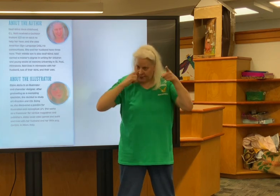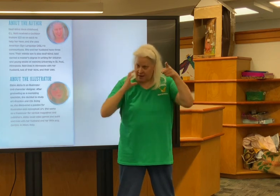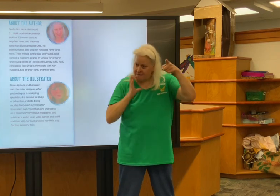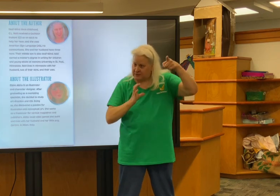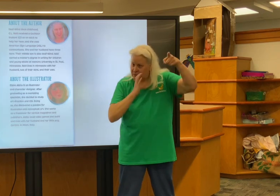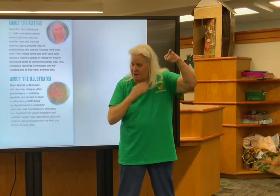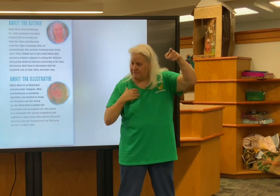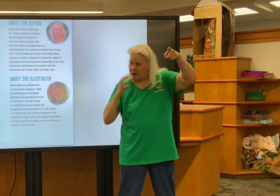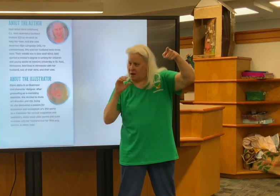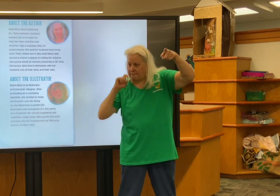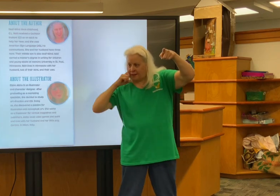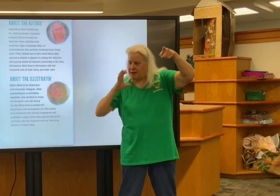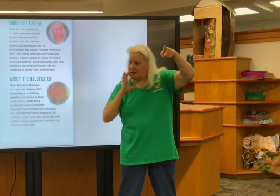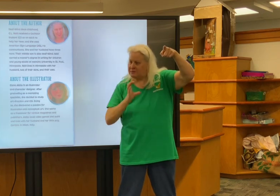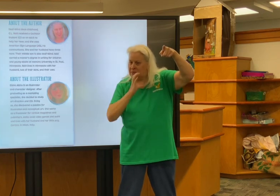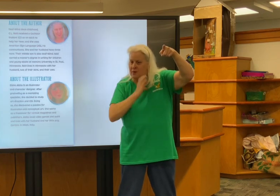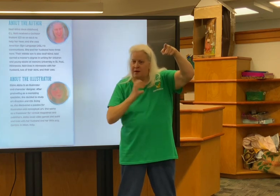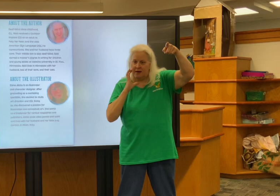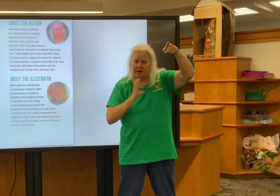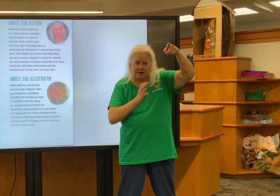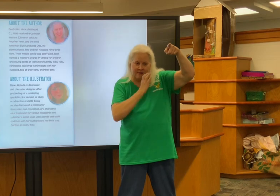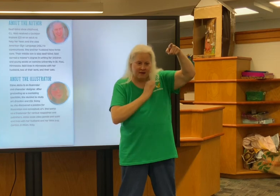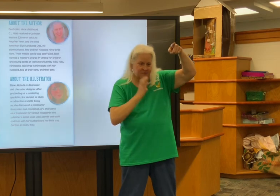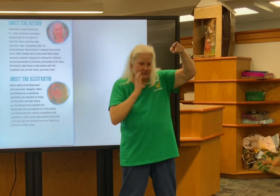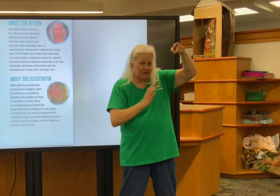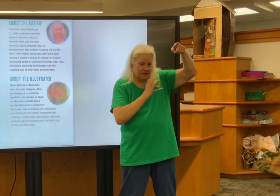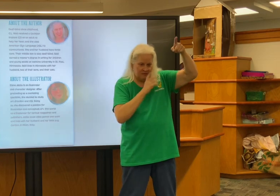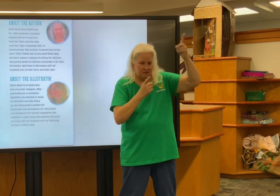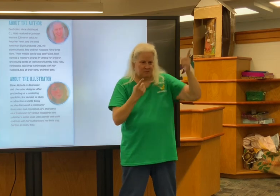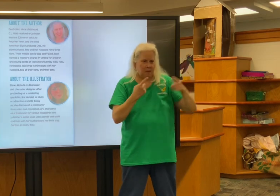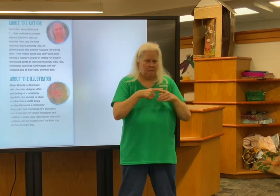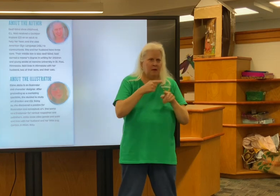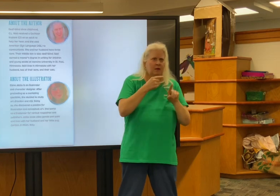So you guys have been at the cafeteria, right? Did they have apples over there?